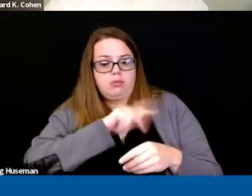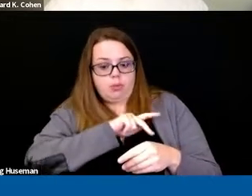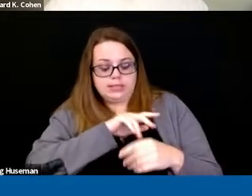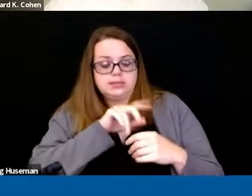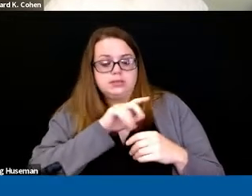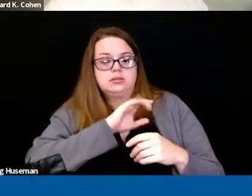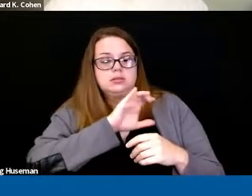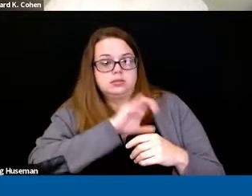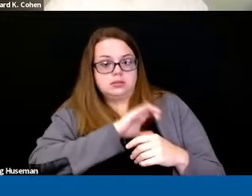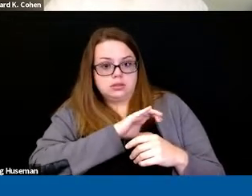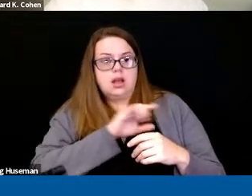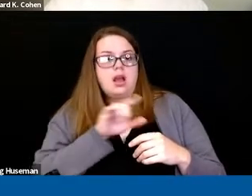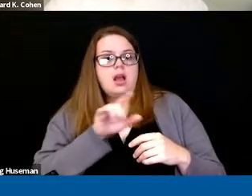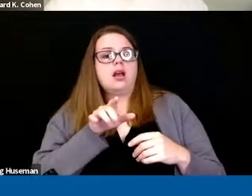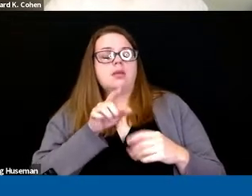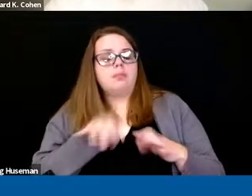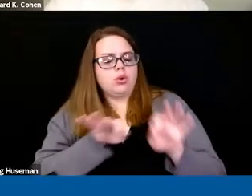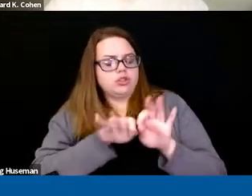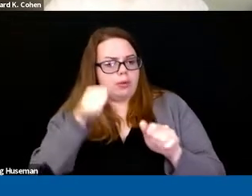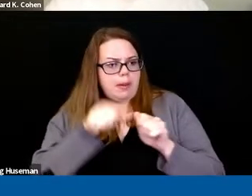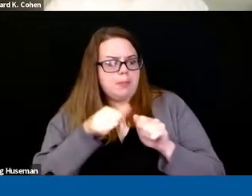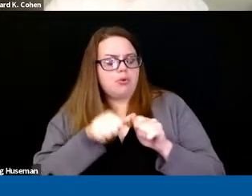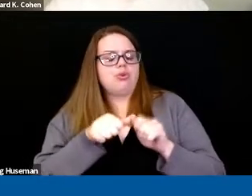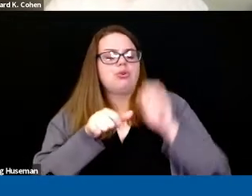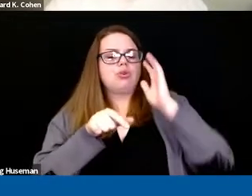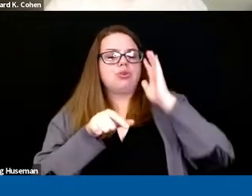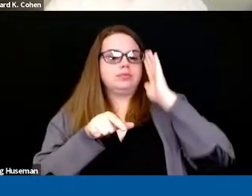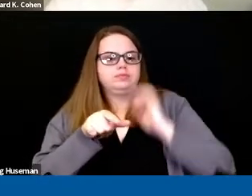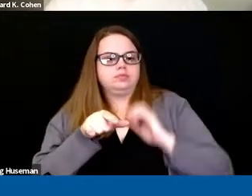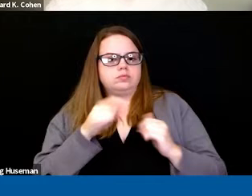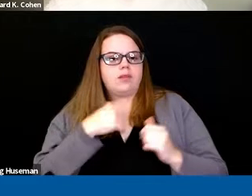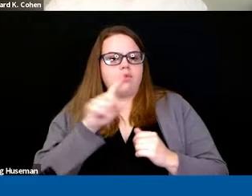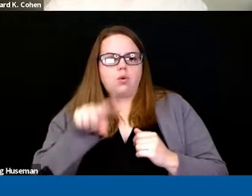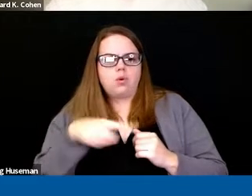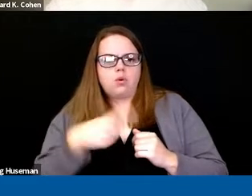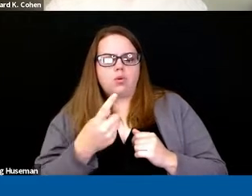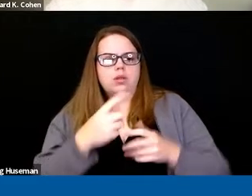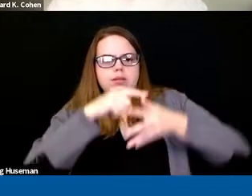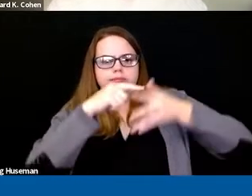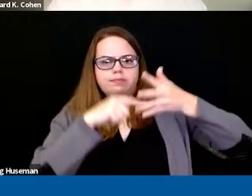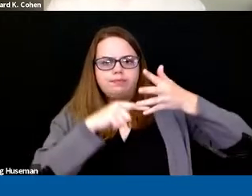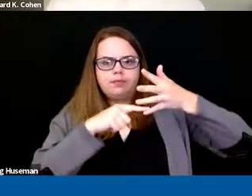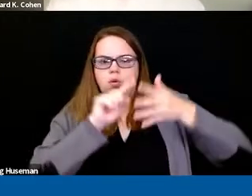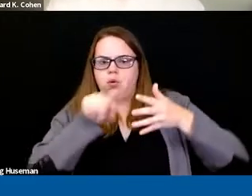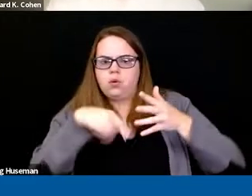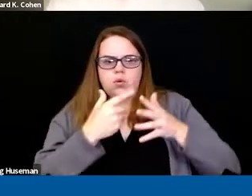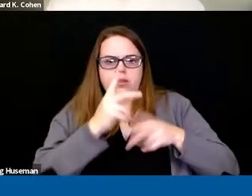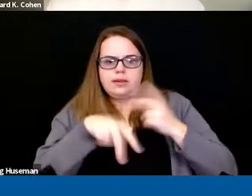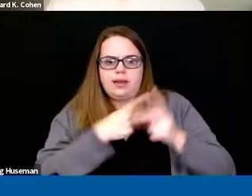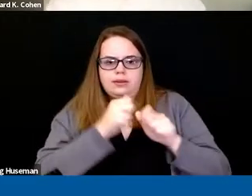but the important thing to remember here is that these are the only states of properties that can be used on this role.